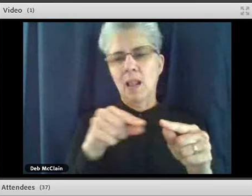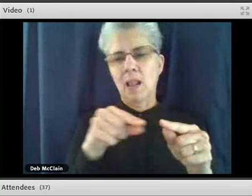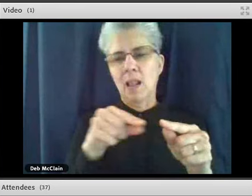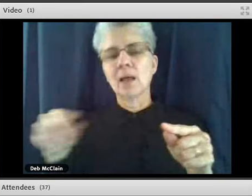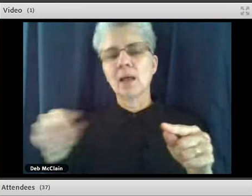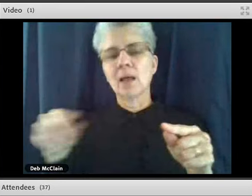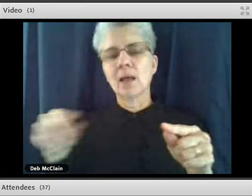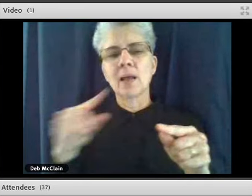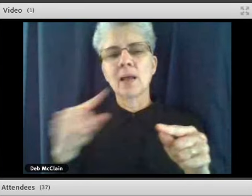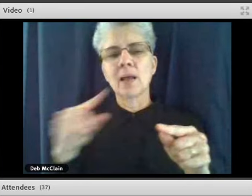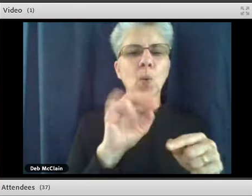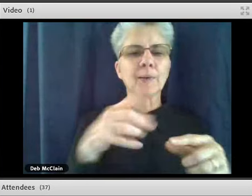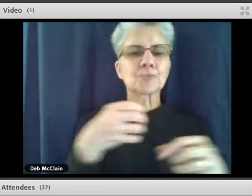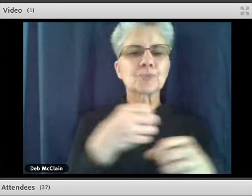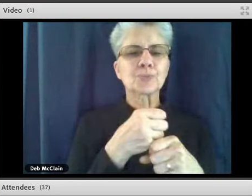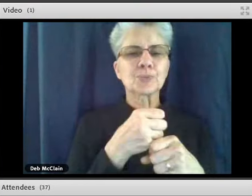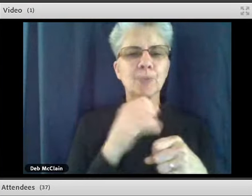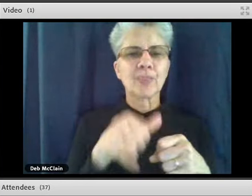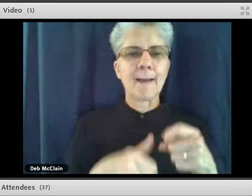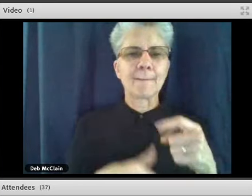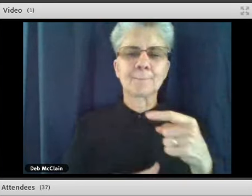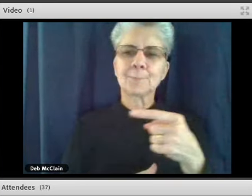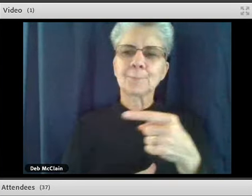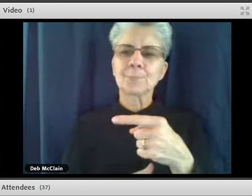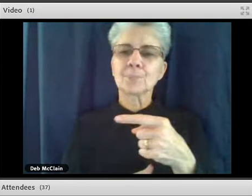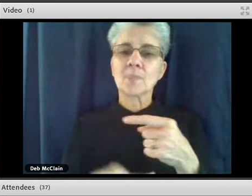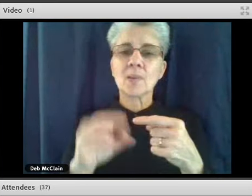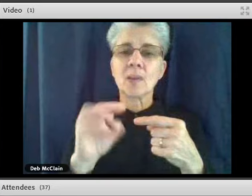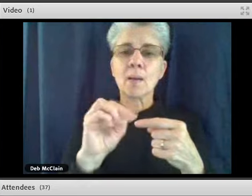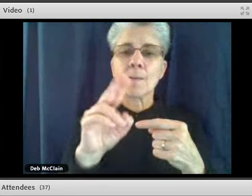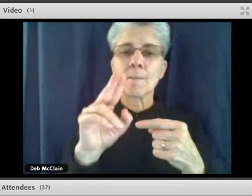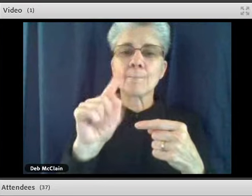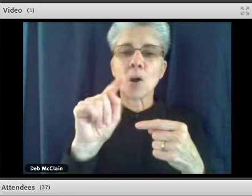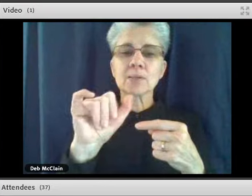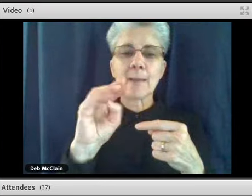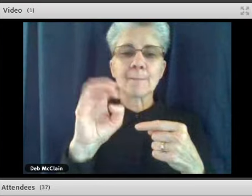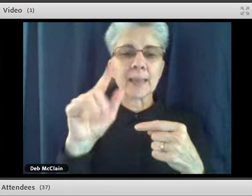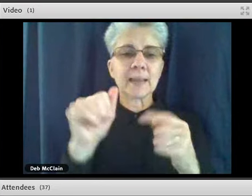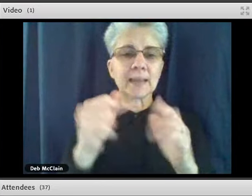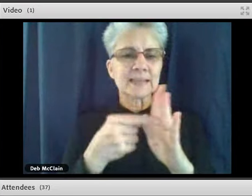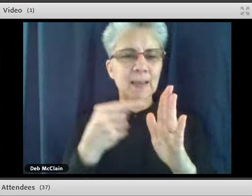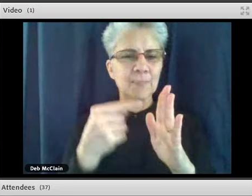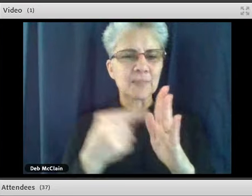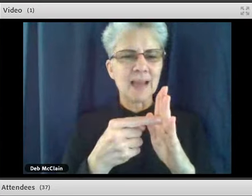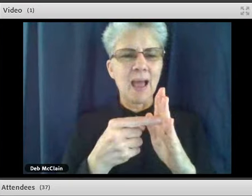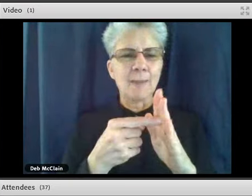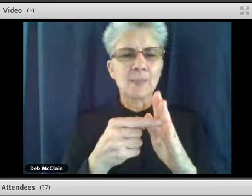or it's a long website. You want to make sure that it says something like "tutorials." Multimedia.